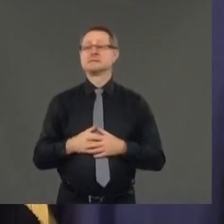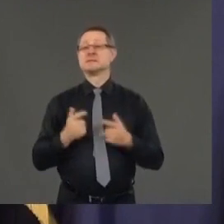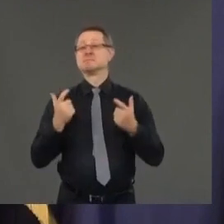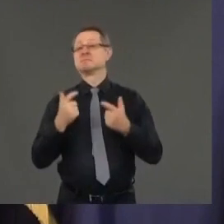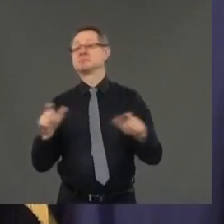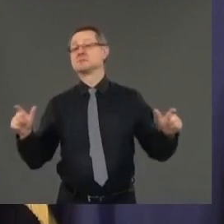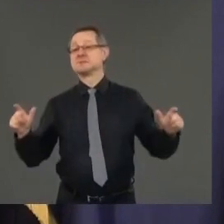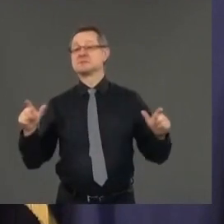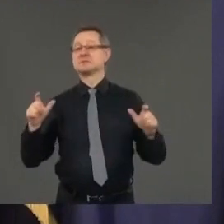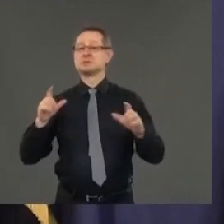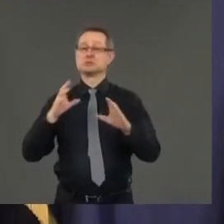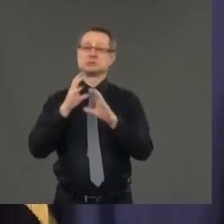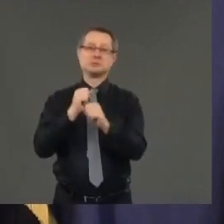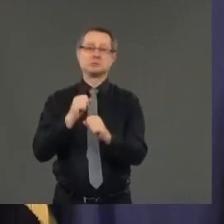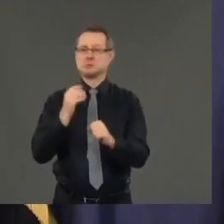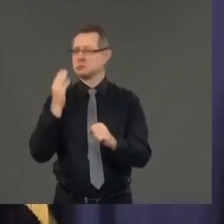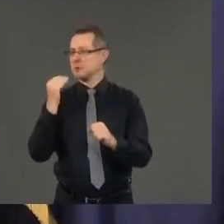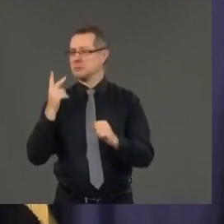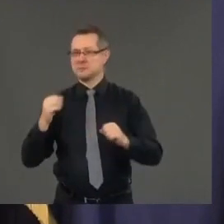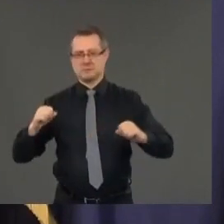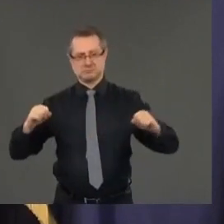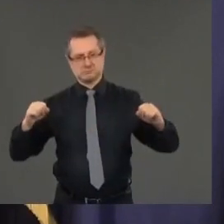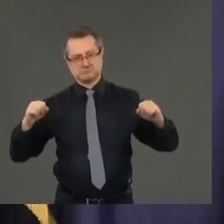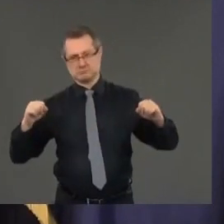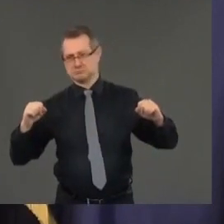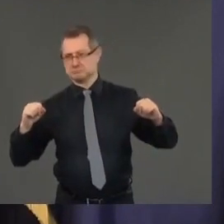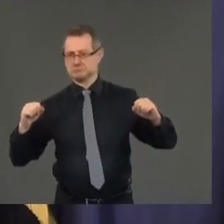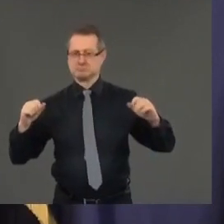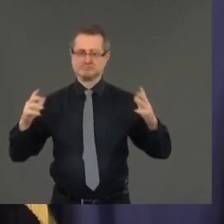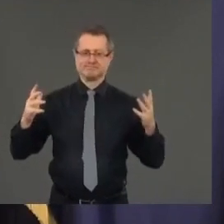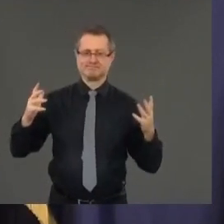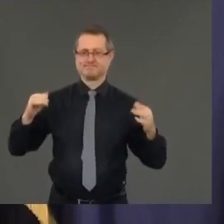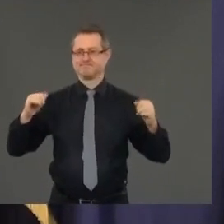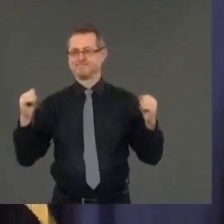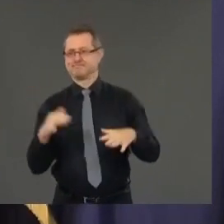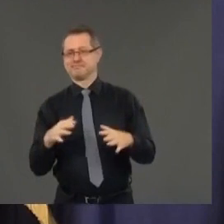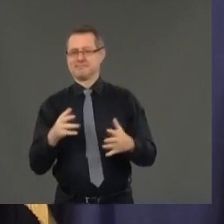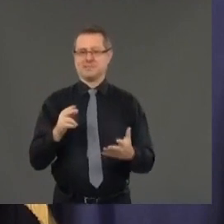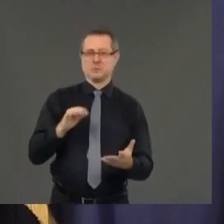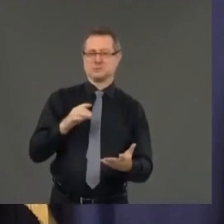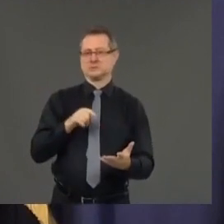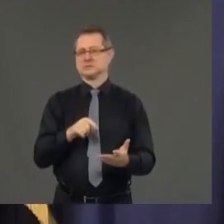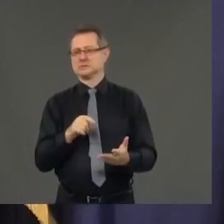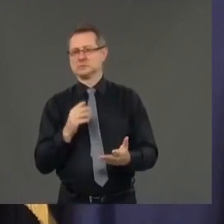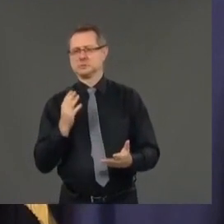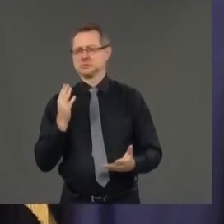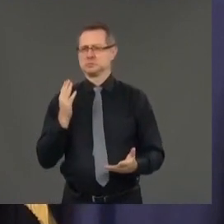AGGRAVATING FACTOR, THE MAIN